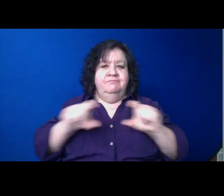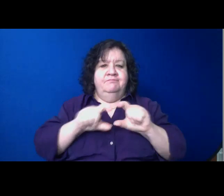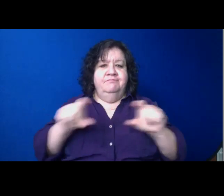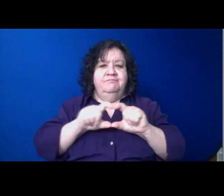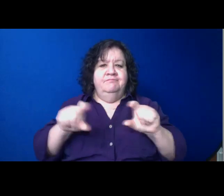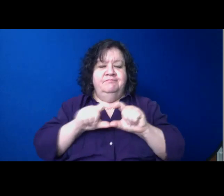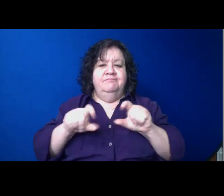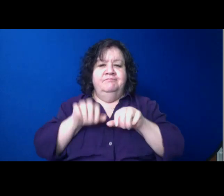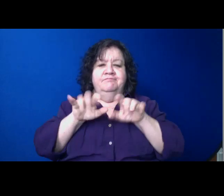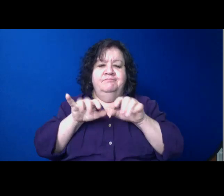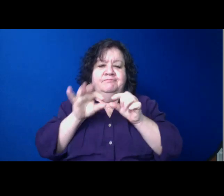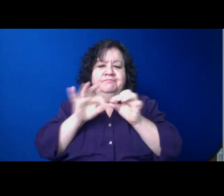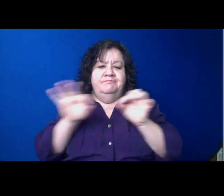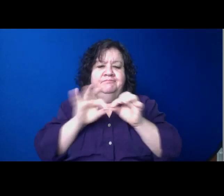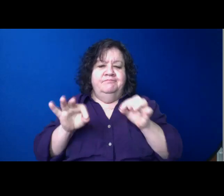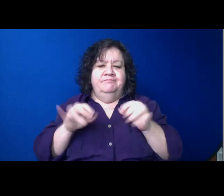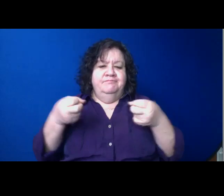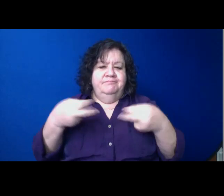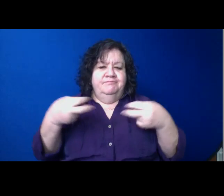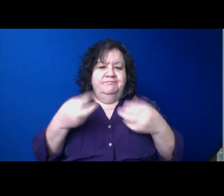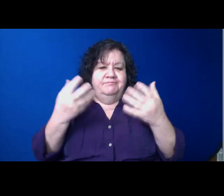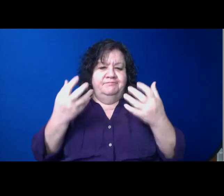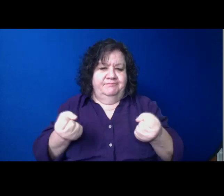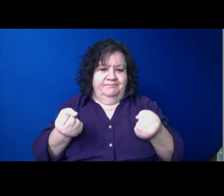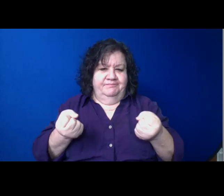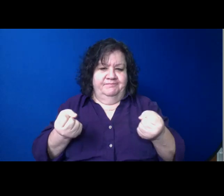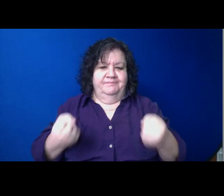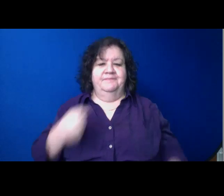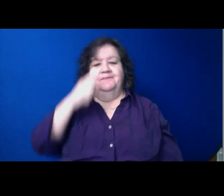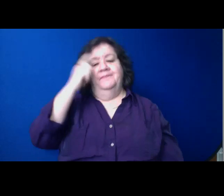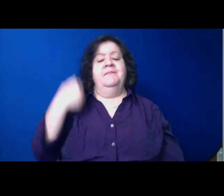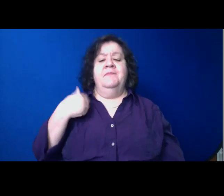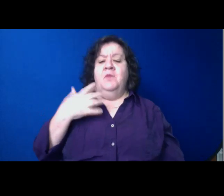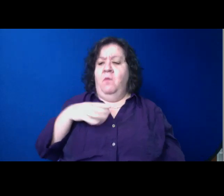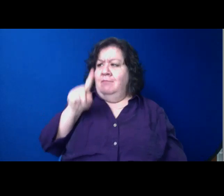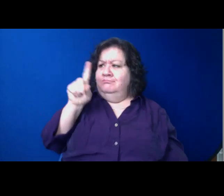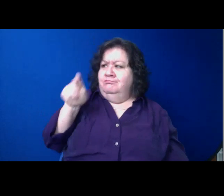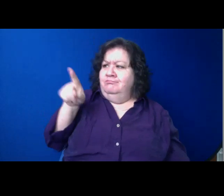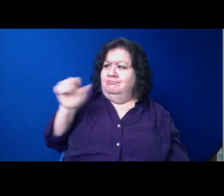screen and the international sign is available if you have any questions that you want to share